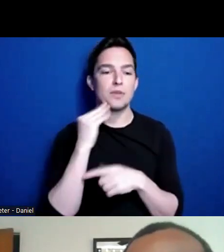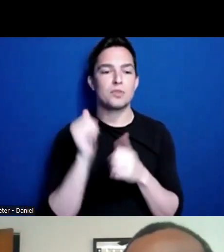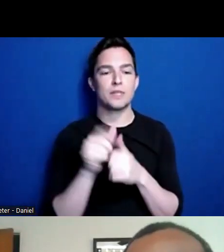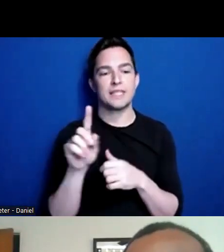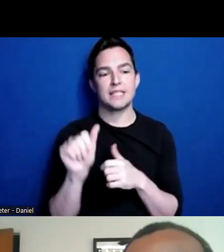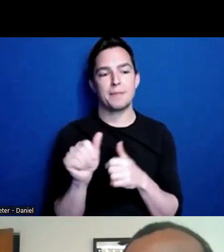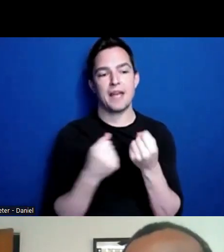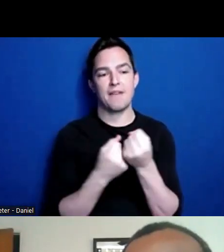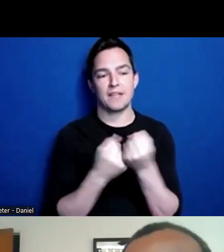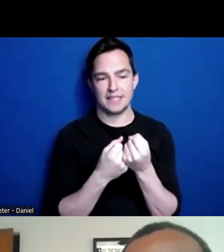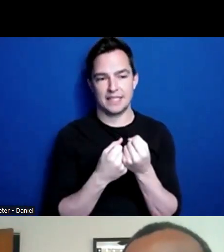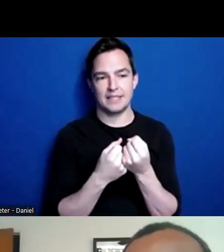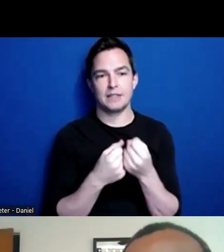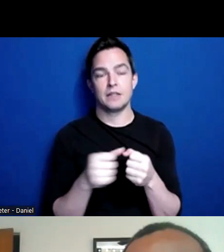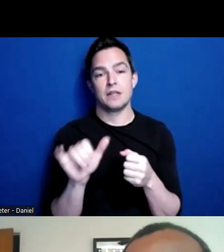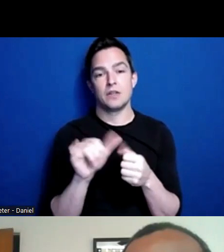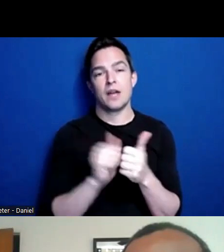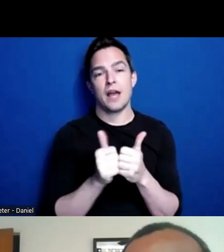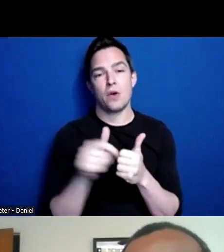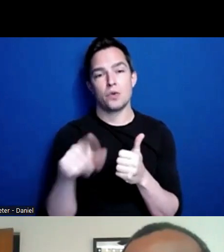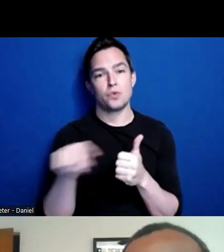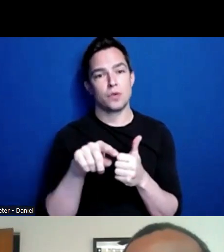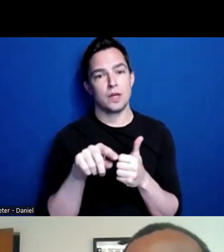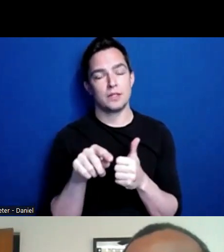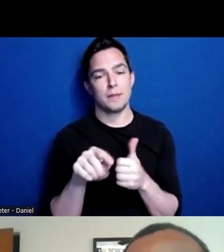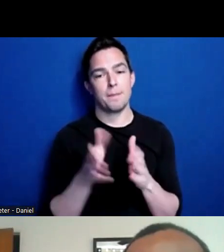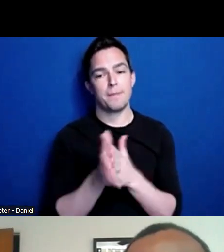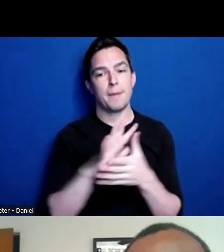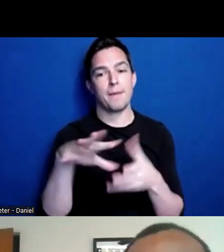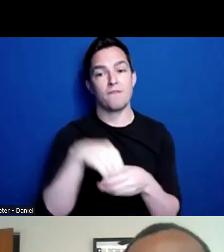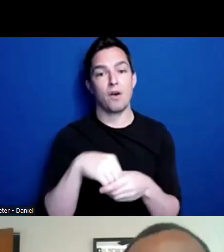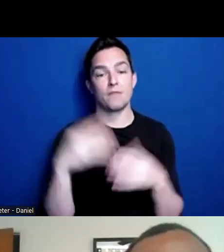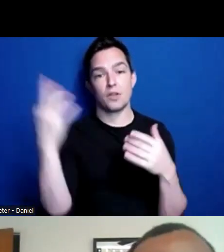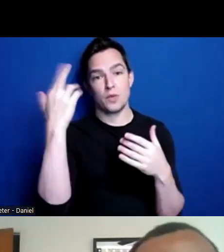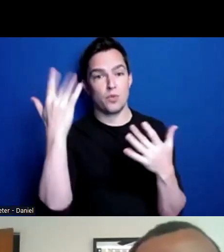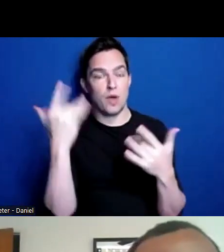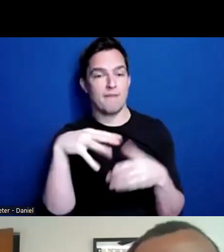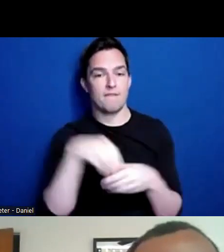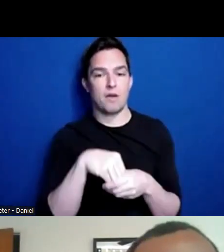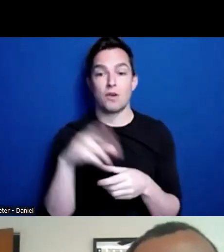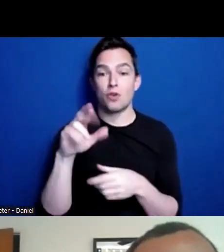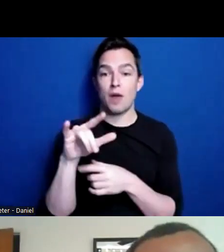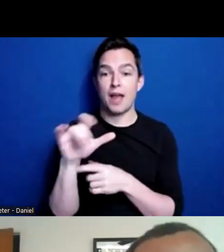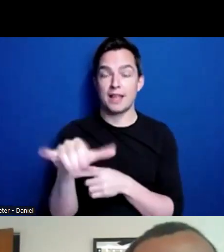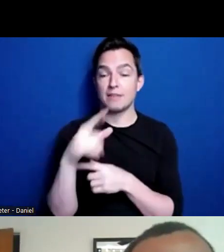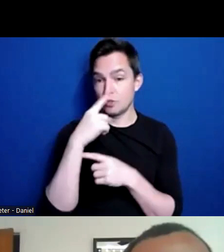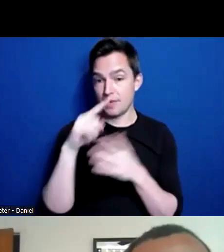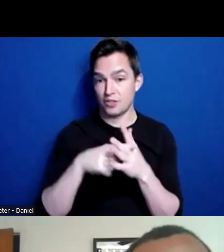advocacy and how you got involved and why. So Riley, could you start us off, please?